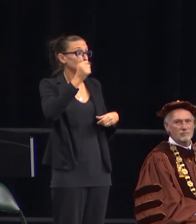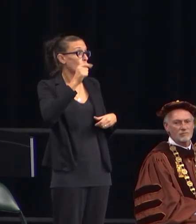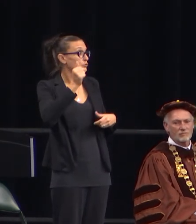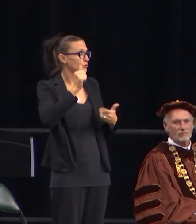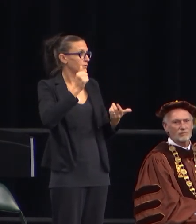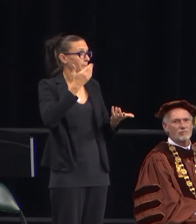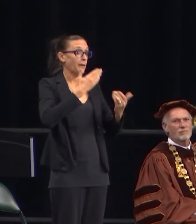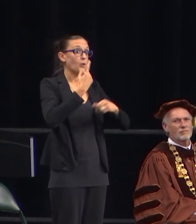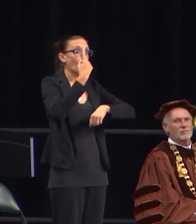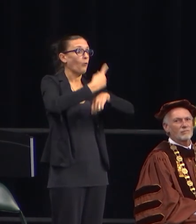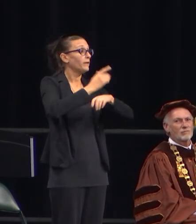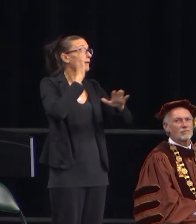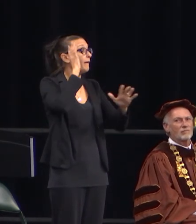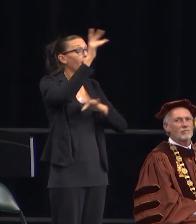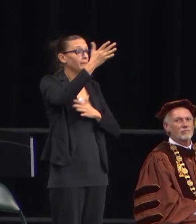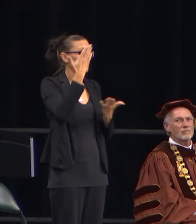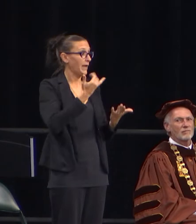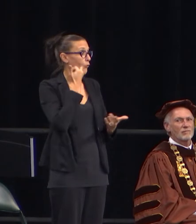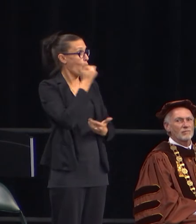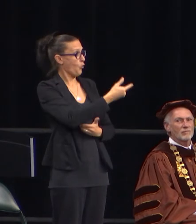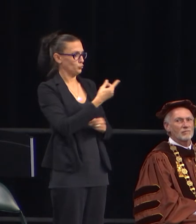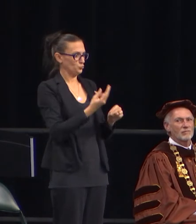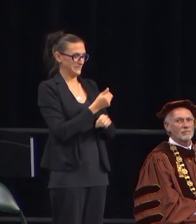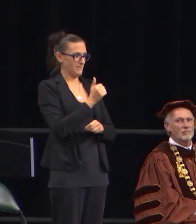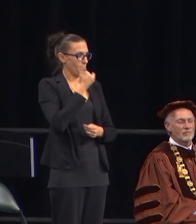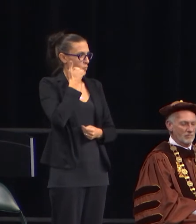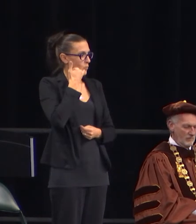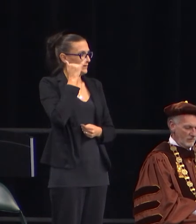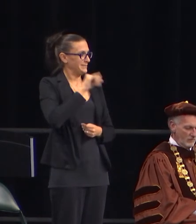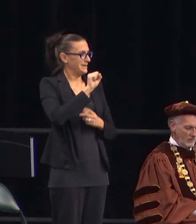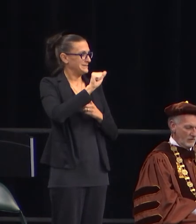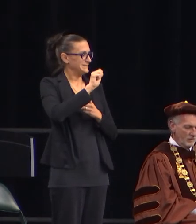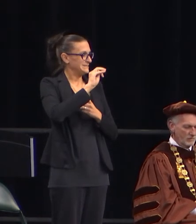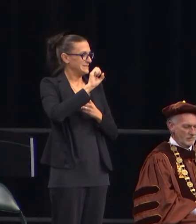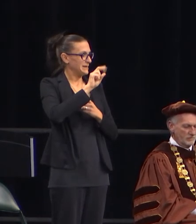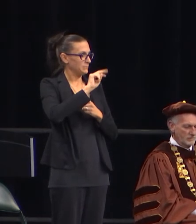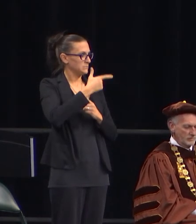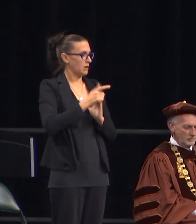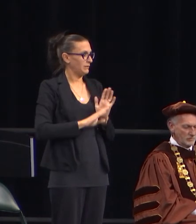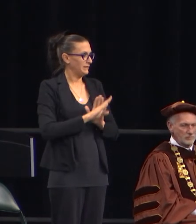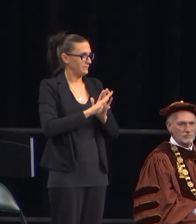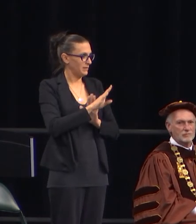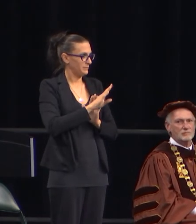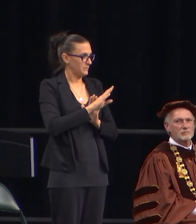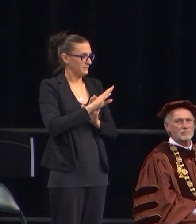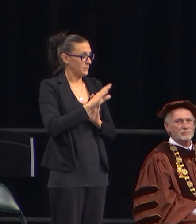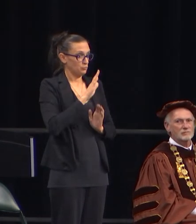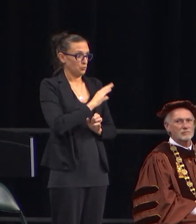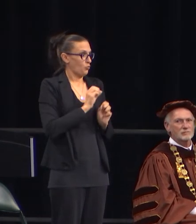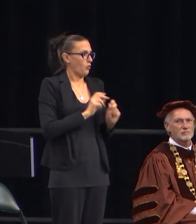one day might call you on a phone that Samsung has developed. Your opportunities are great.